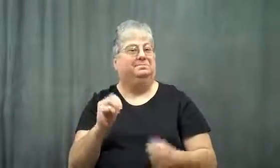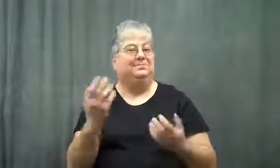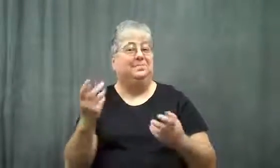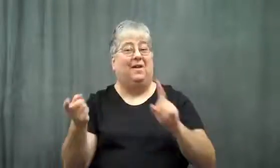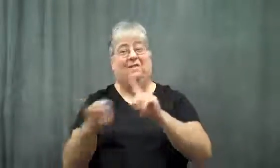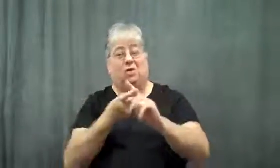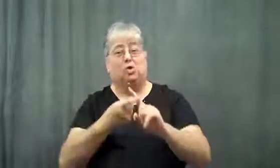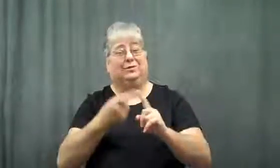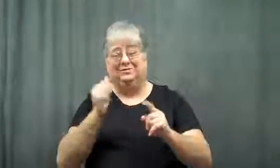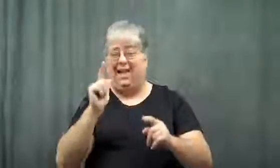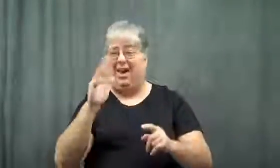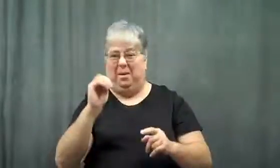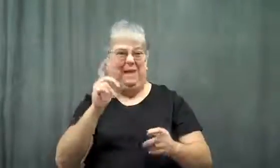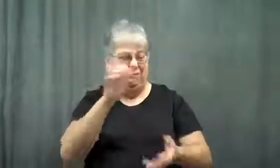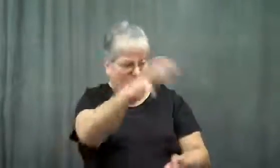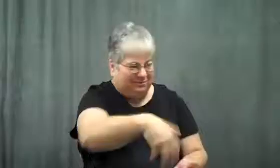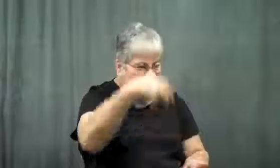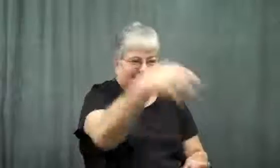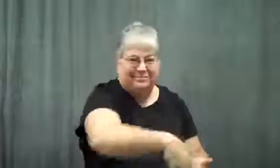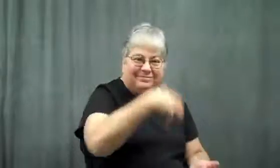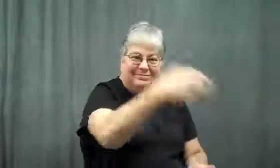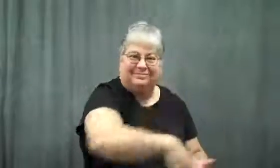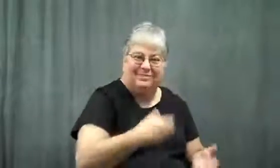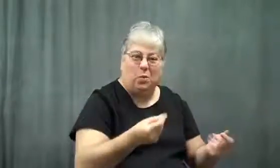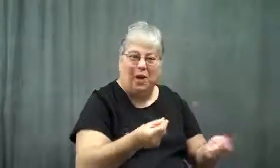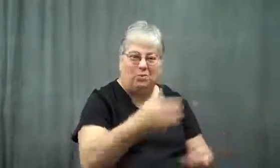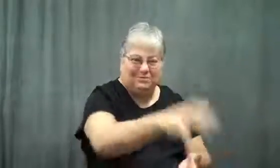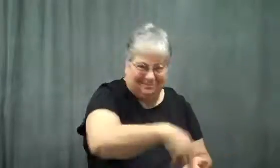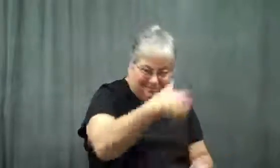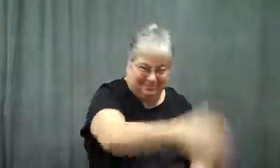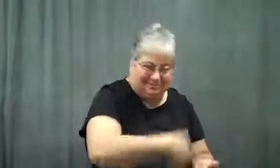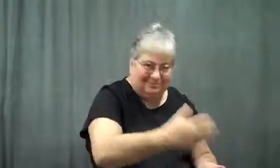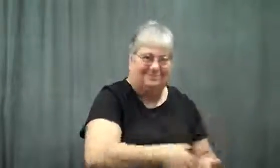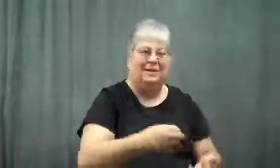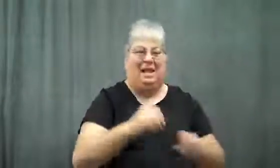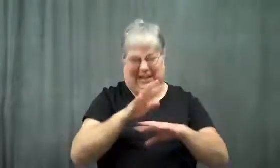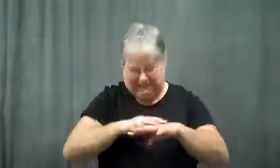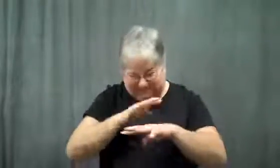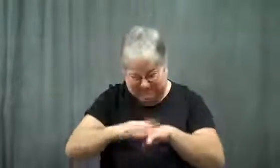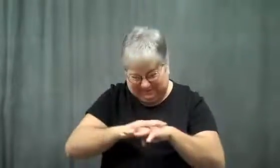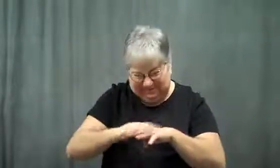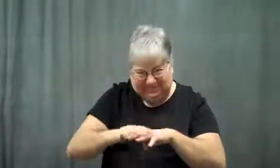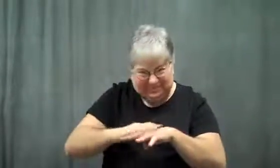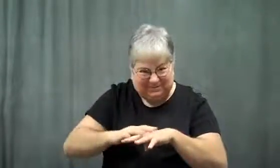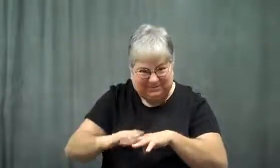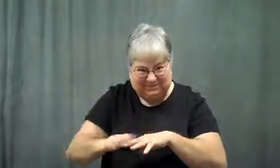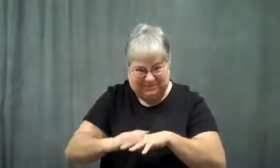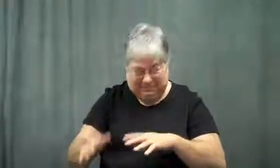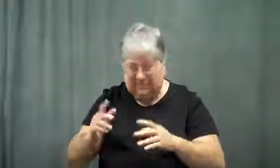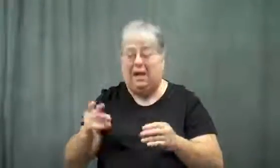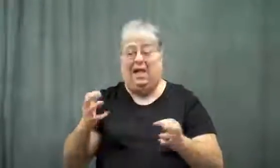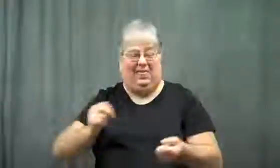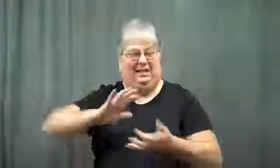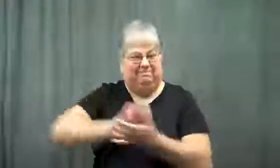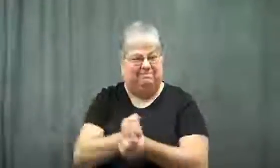When aluminum is processed, first it is dug from the ground, then screened.